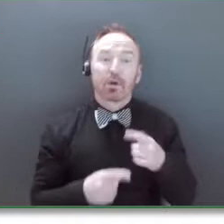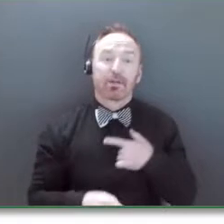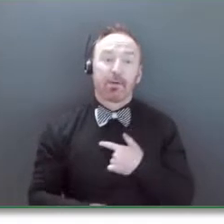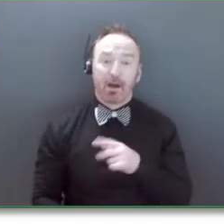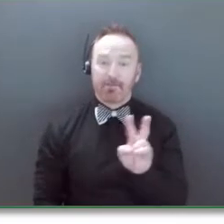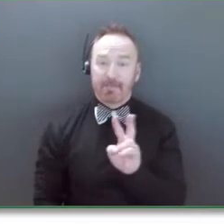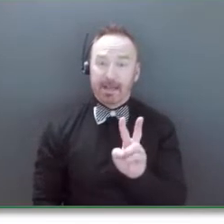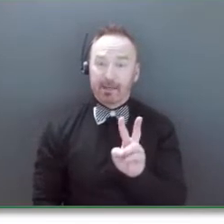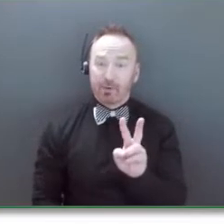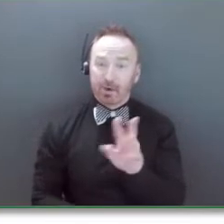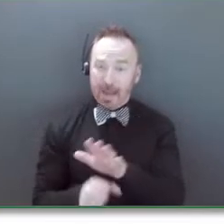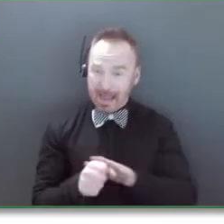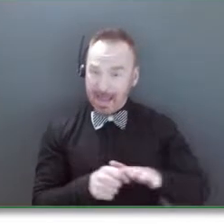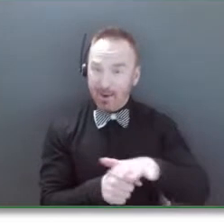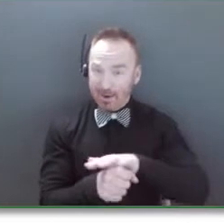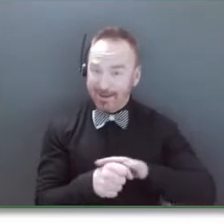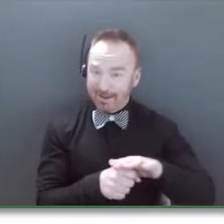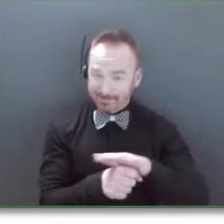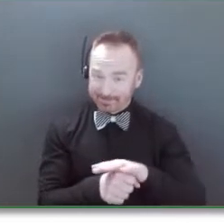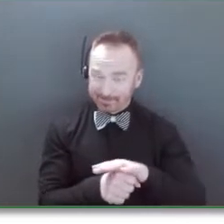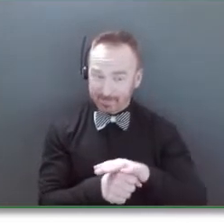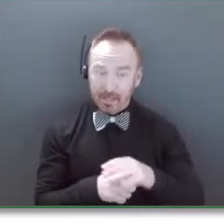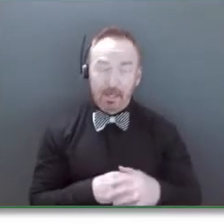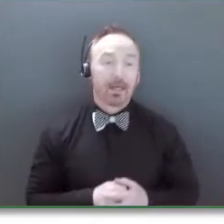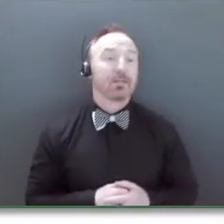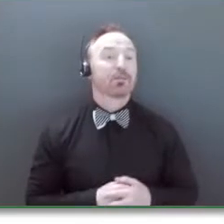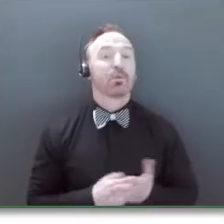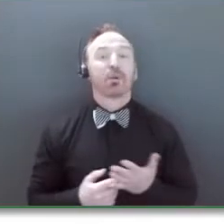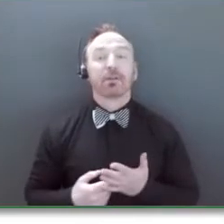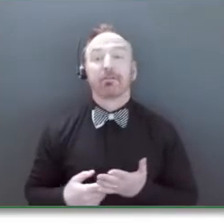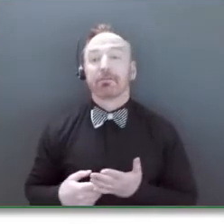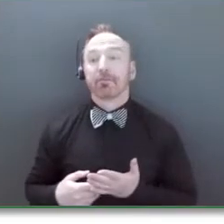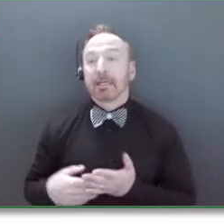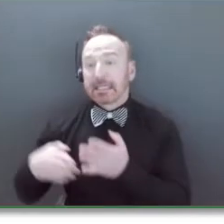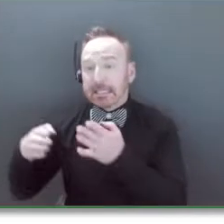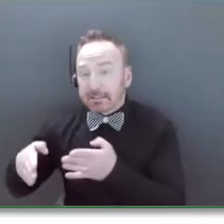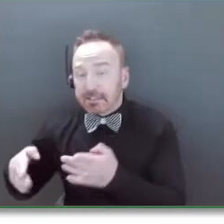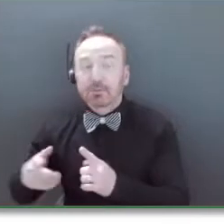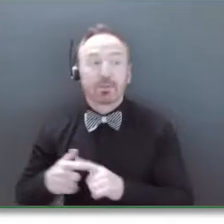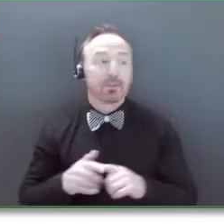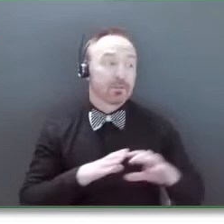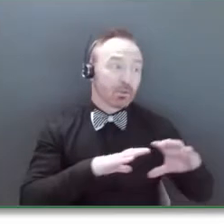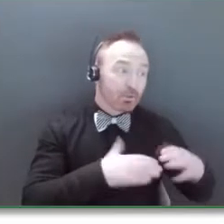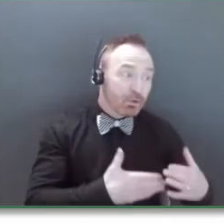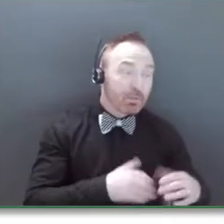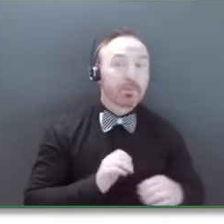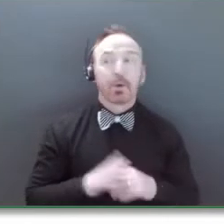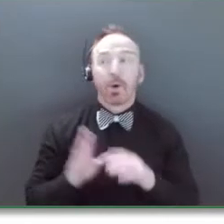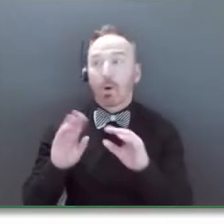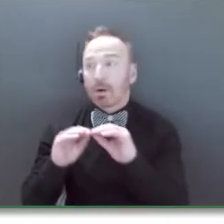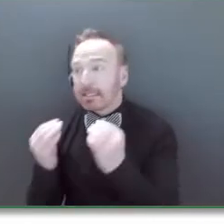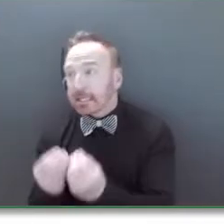In addition to individuals we also accommodate groups of hikers whether from organizations care facilities just